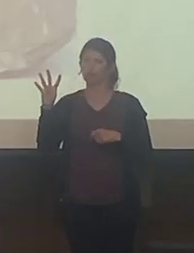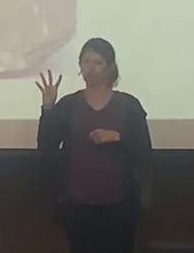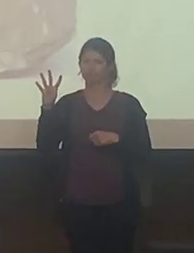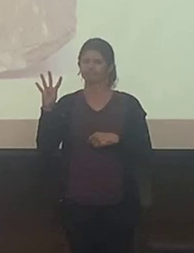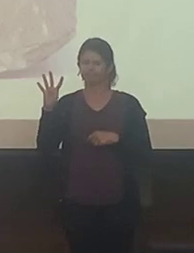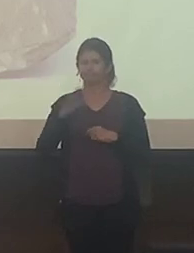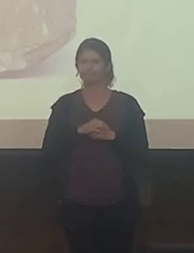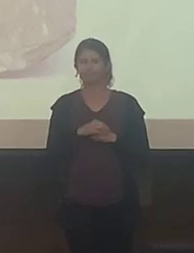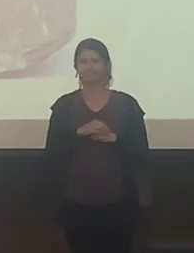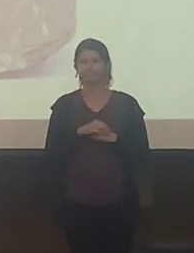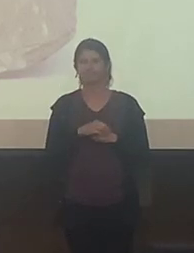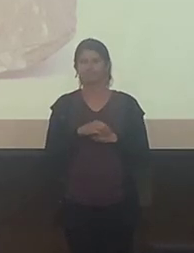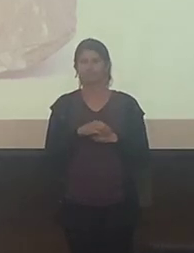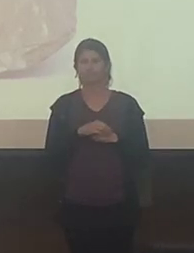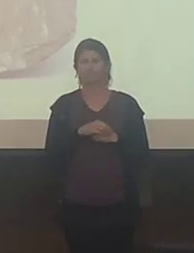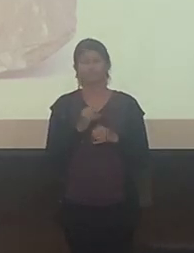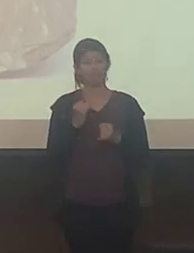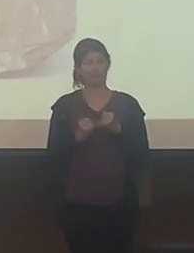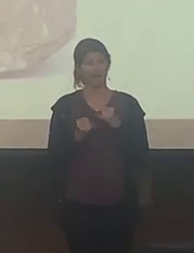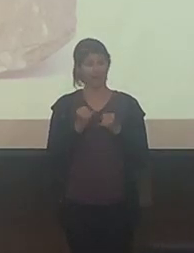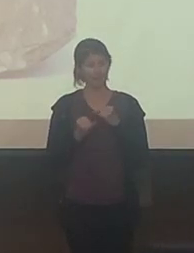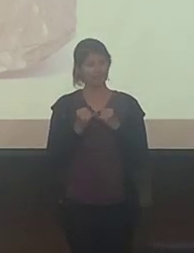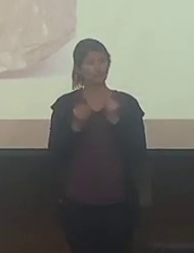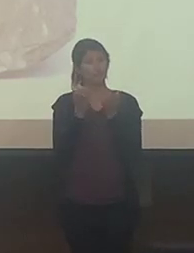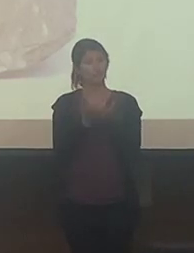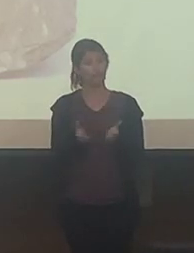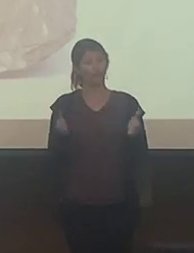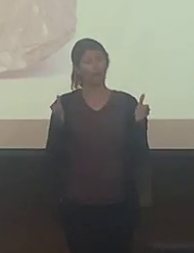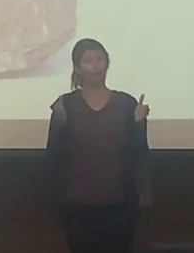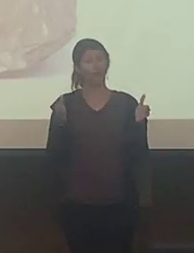so the last thing is that in your little in your little bowl you should find a rock